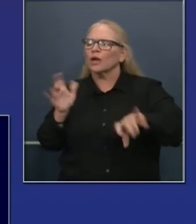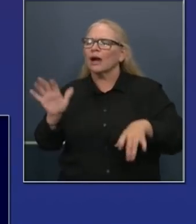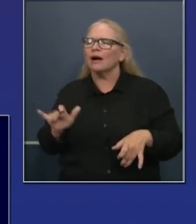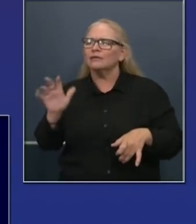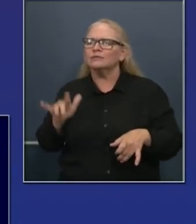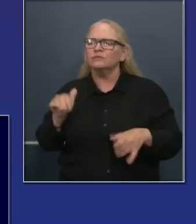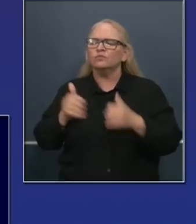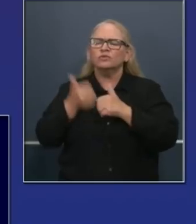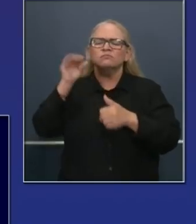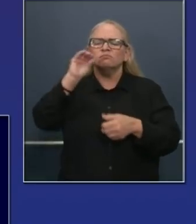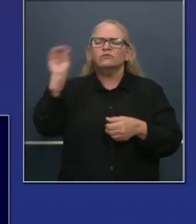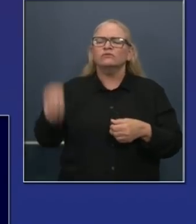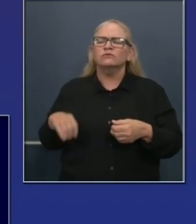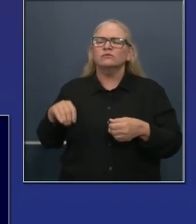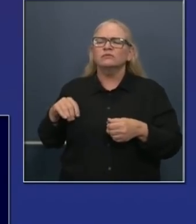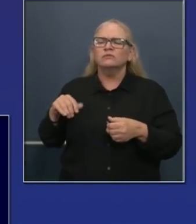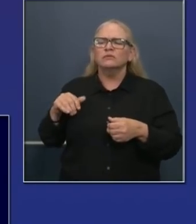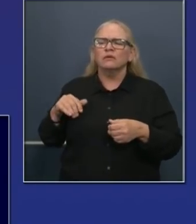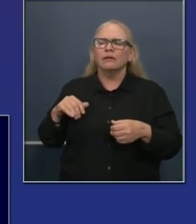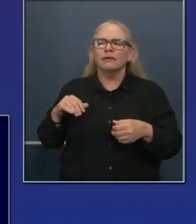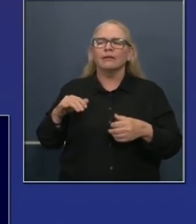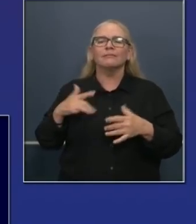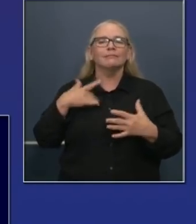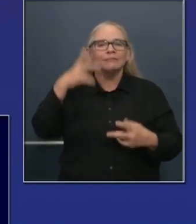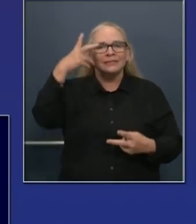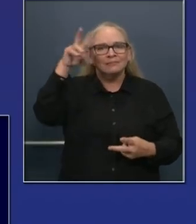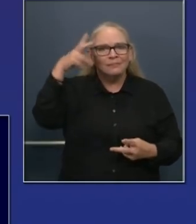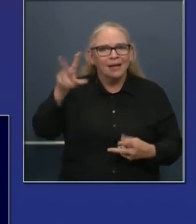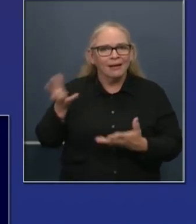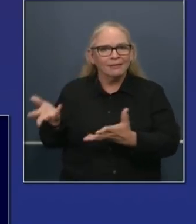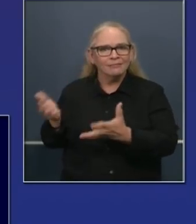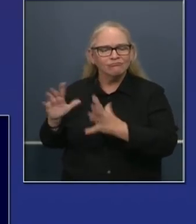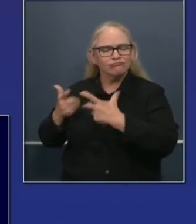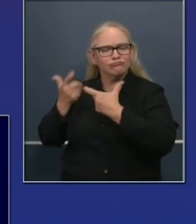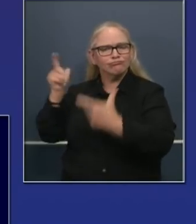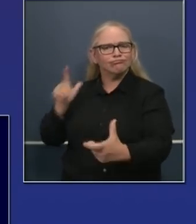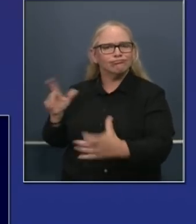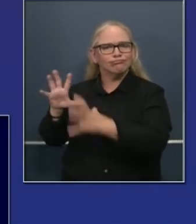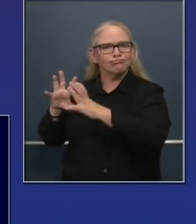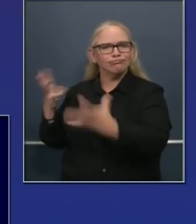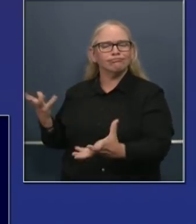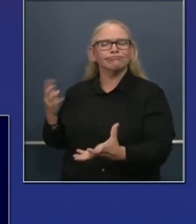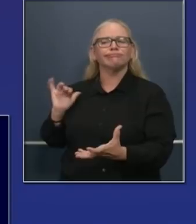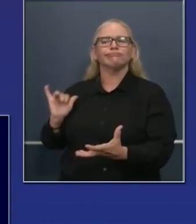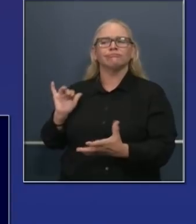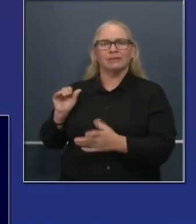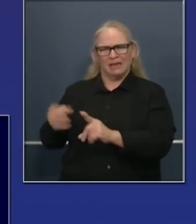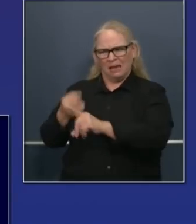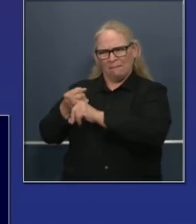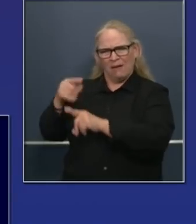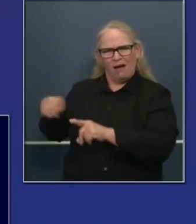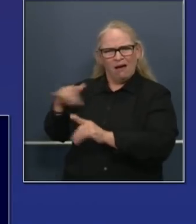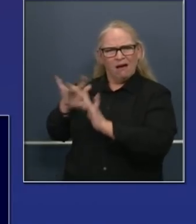ARE REPRESENTED IN THE LATINO DEMOCRATIC AND THAT'S THE COMMUNITY THAT INCREASINGLY AND DISPROPORTIONATELY IS BEING